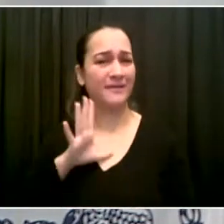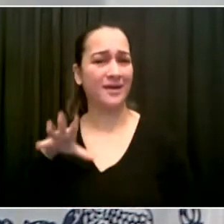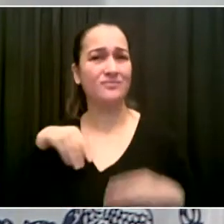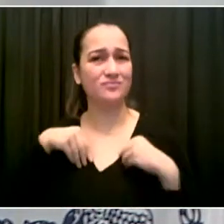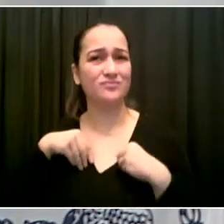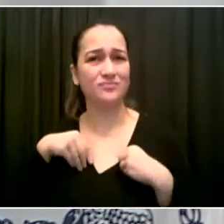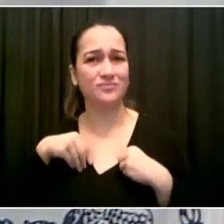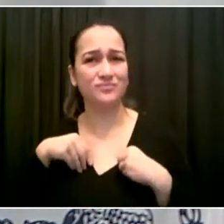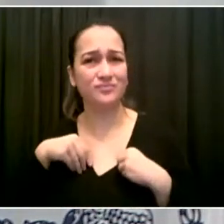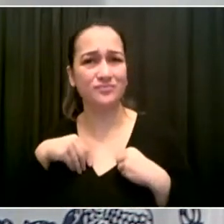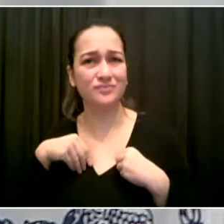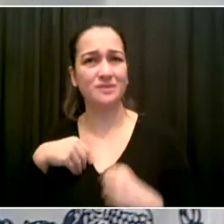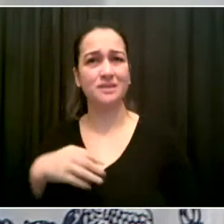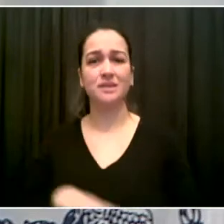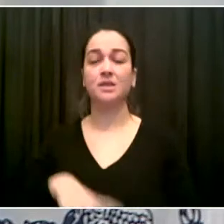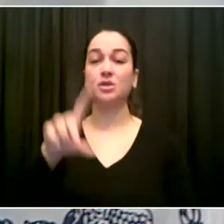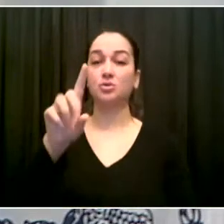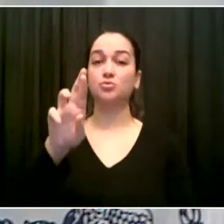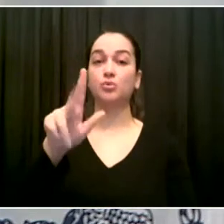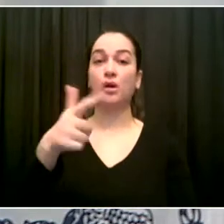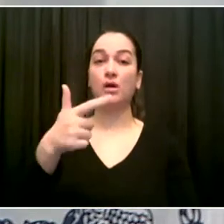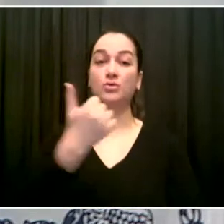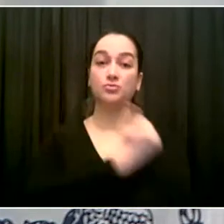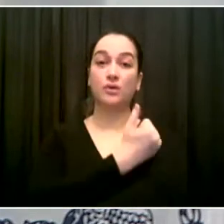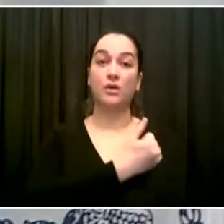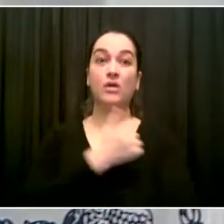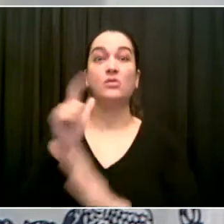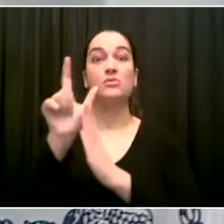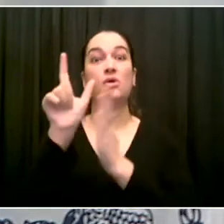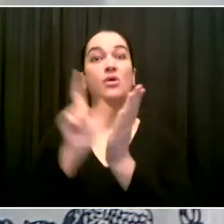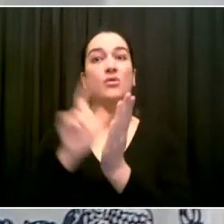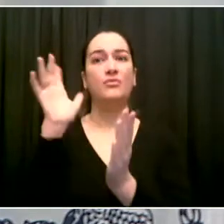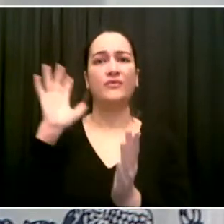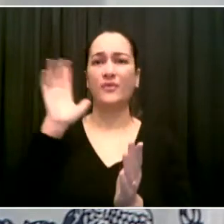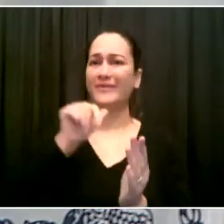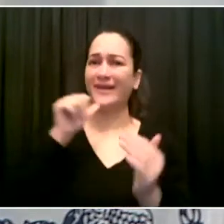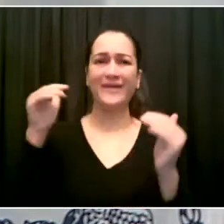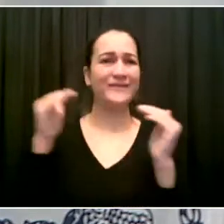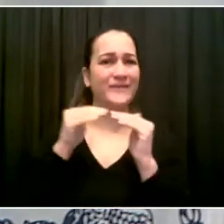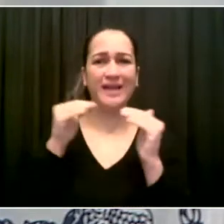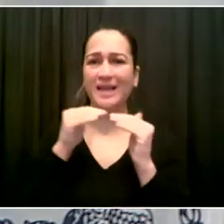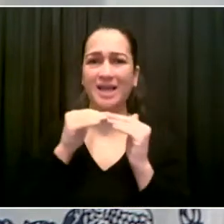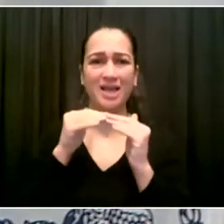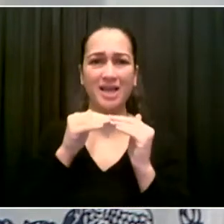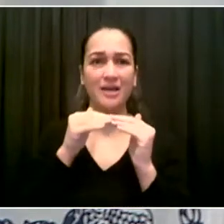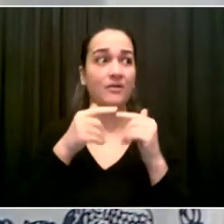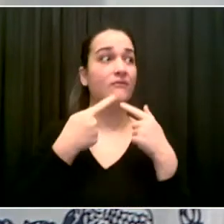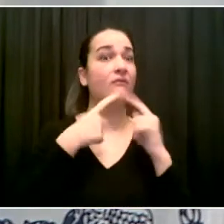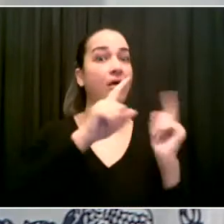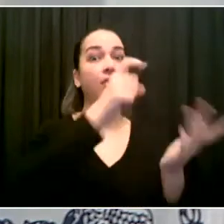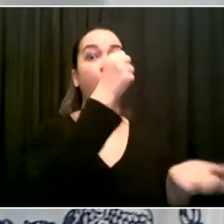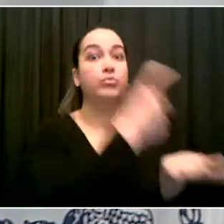SUPPORTING THE COMMUNITY HARDEST HIT THAT BORE THE BRUNT OF UNFAIR DRUG LAWS THAT REALLY